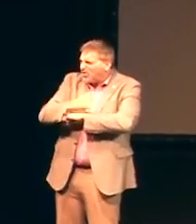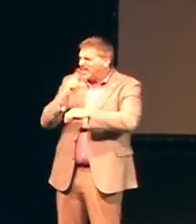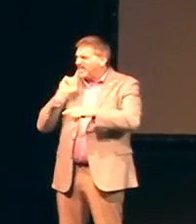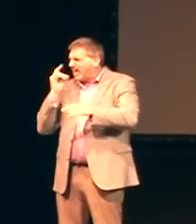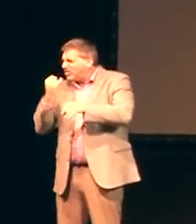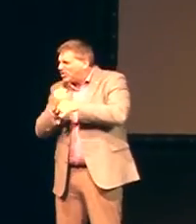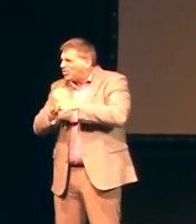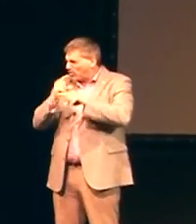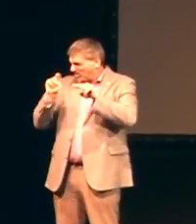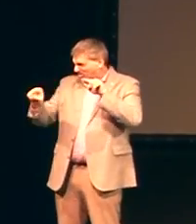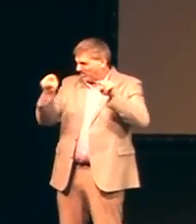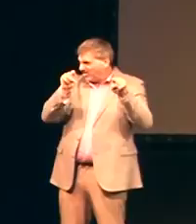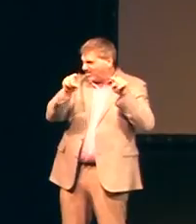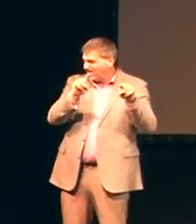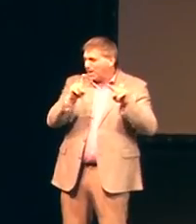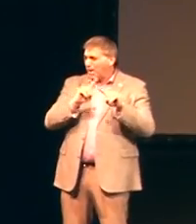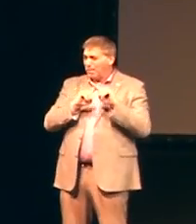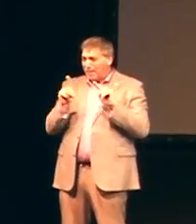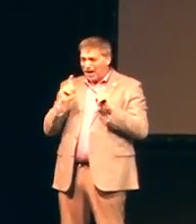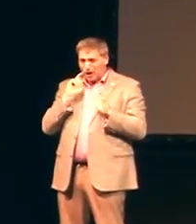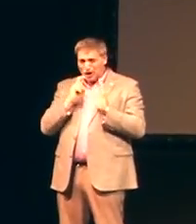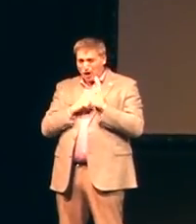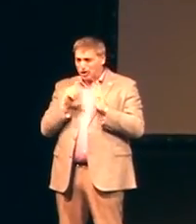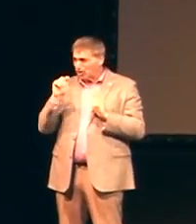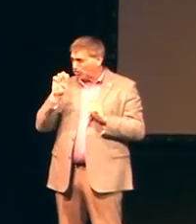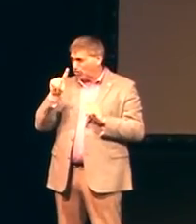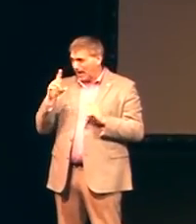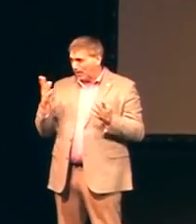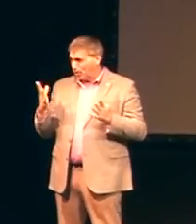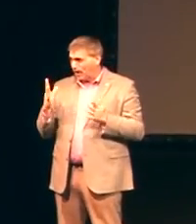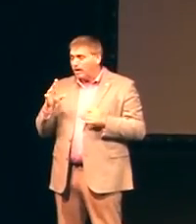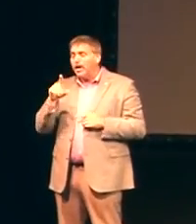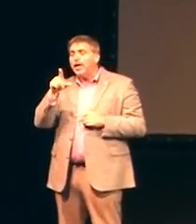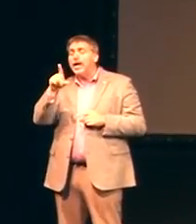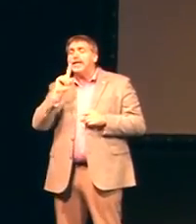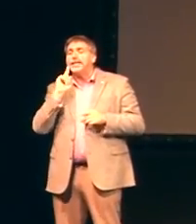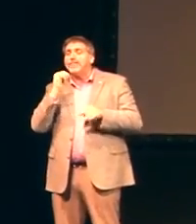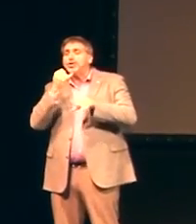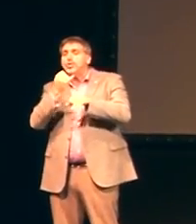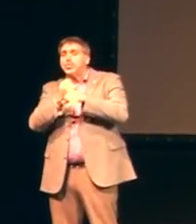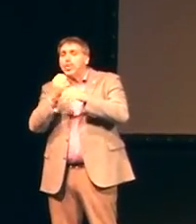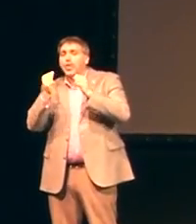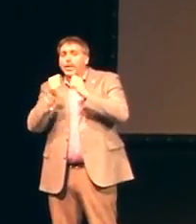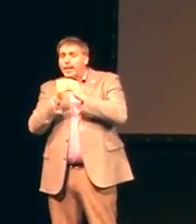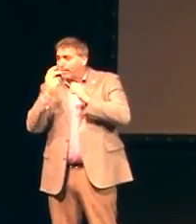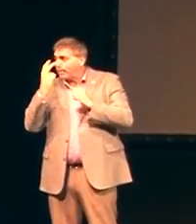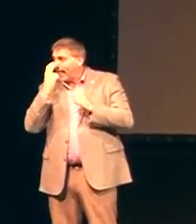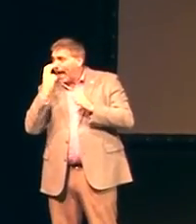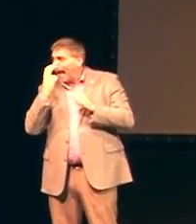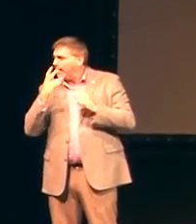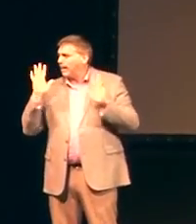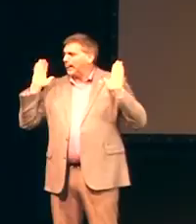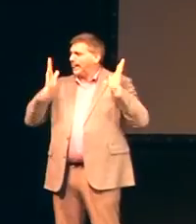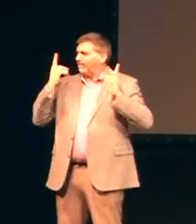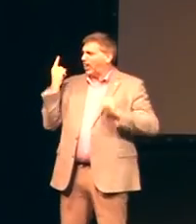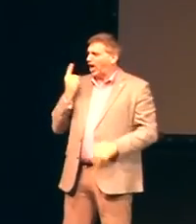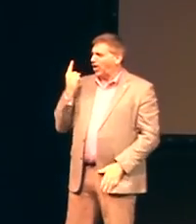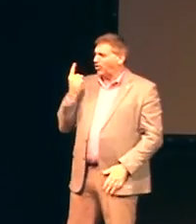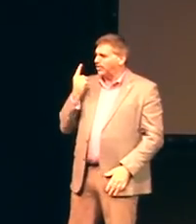people like, oh, they're getting smaller, closing down, we see that happening a lot but the trend is that a School for the Deaf with the blinds, they